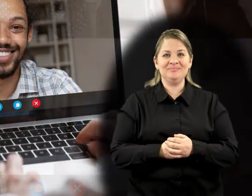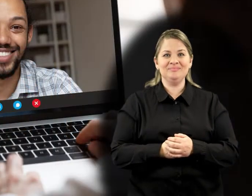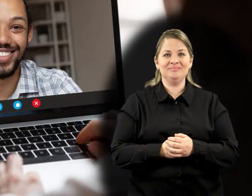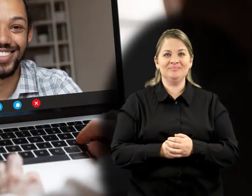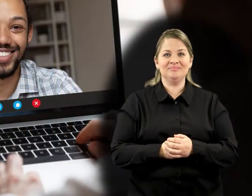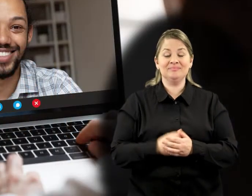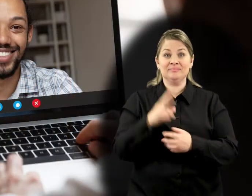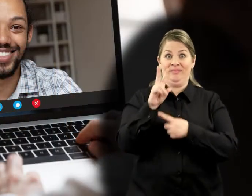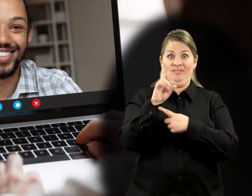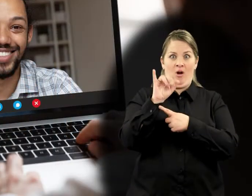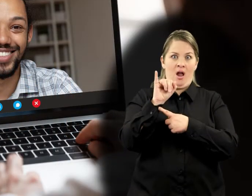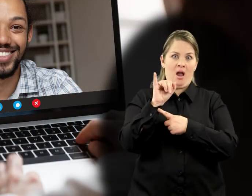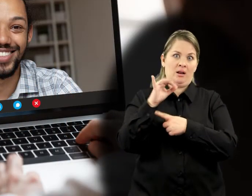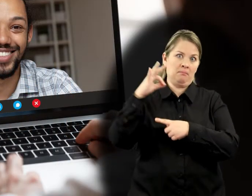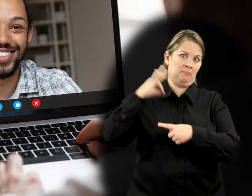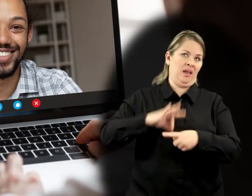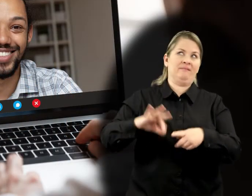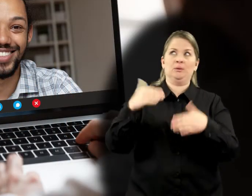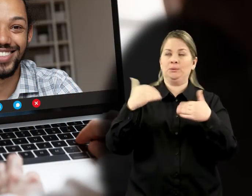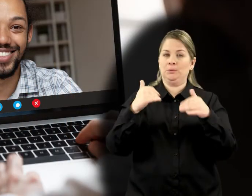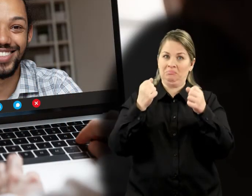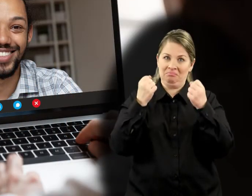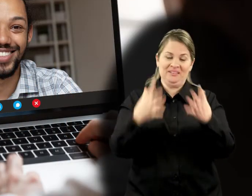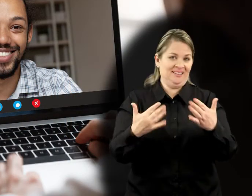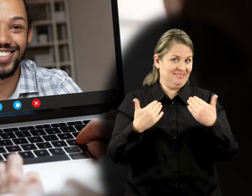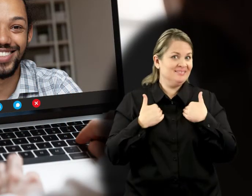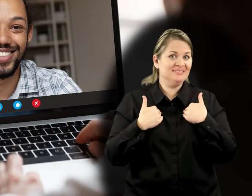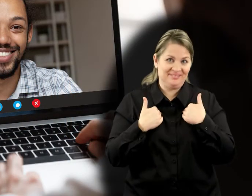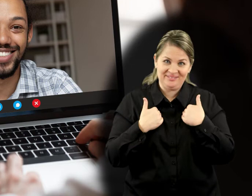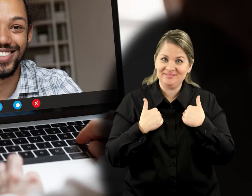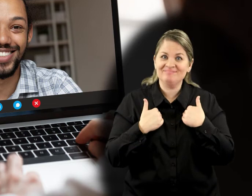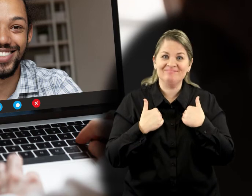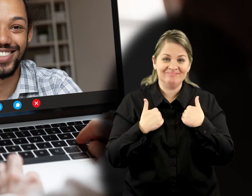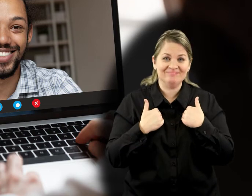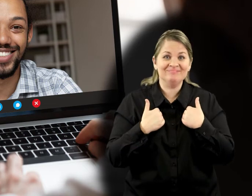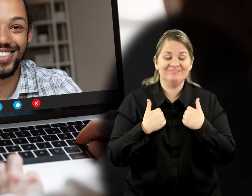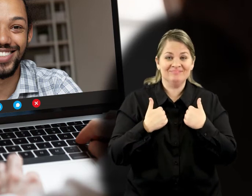VRI has many benefits.